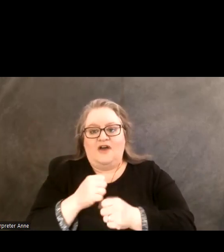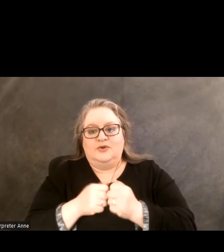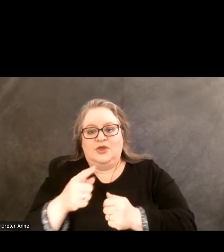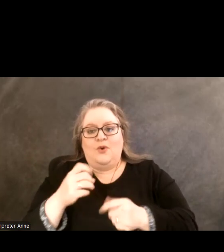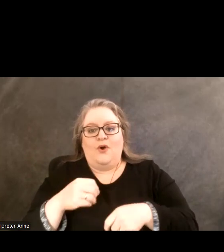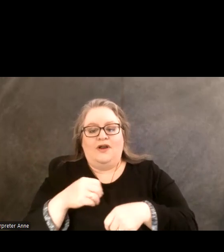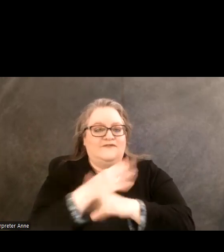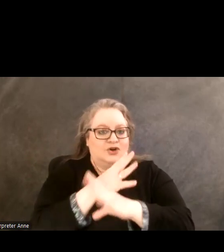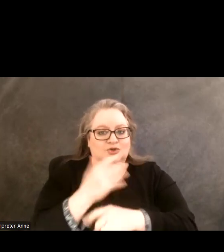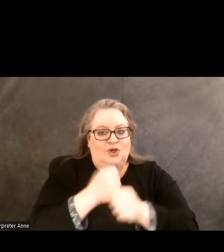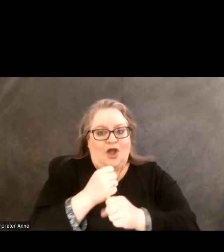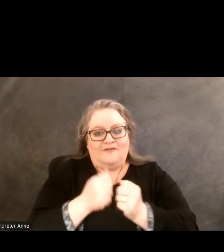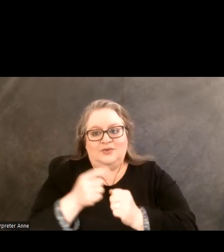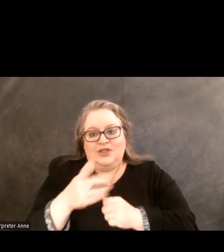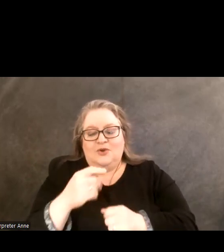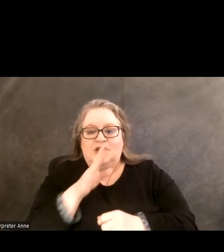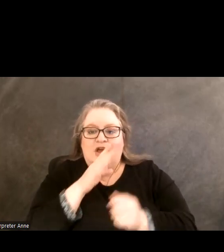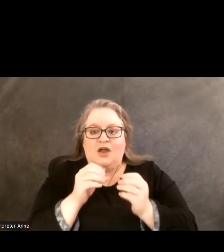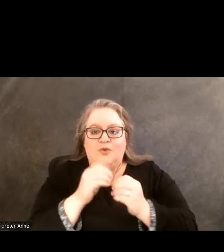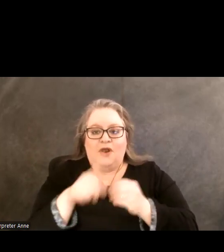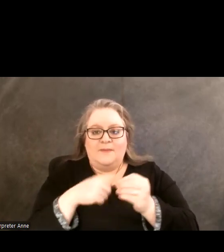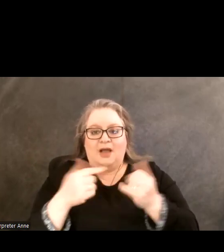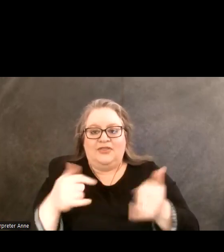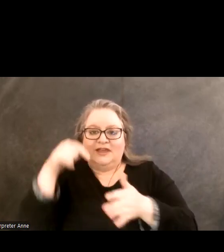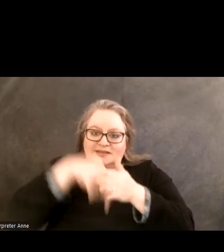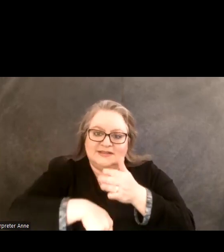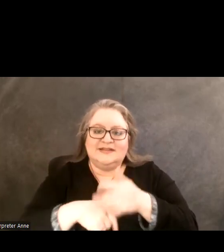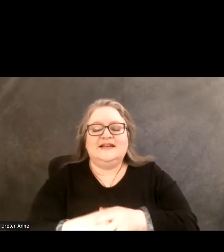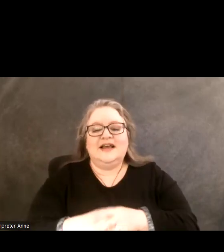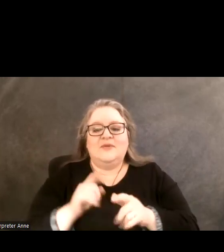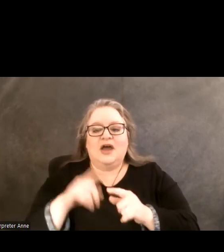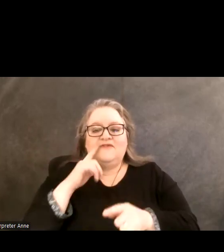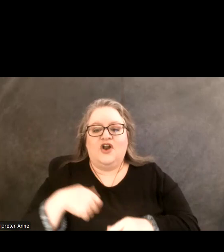you and talk more about this but for us it feels like it's like